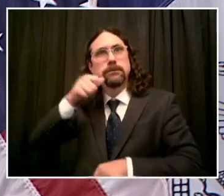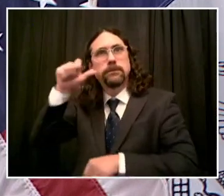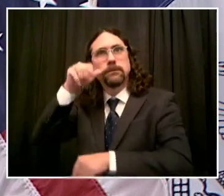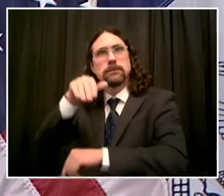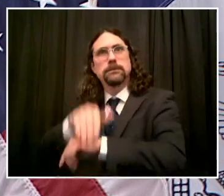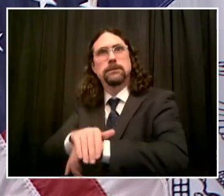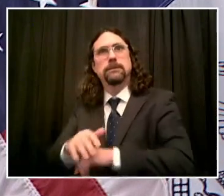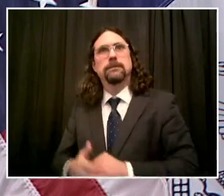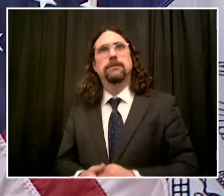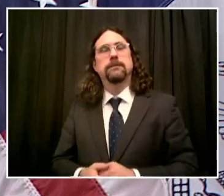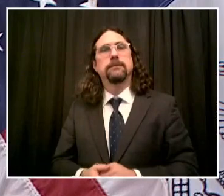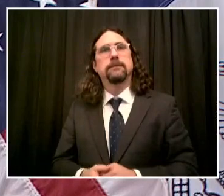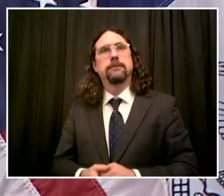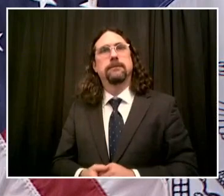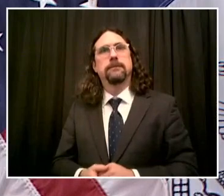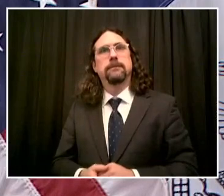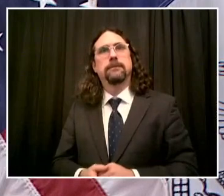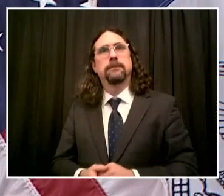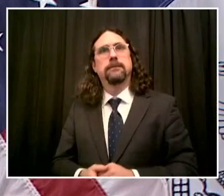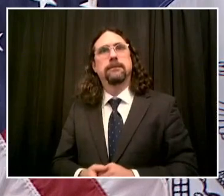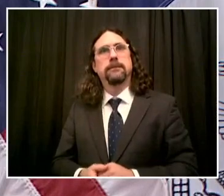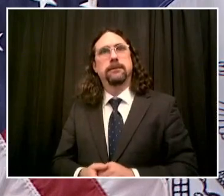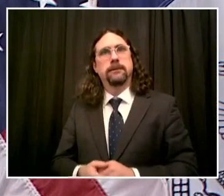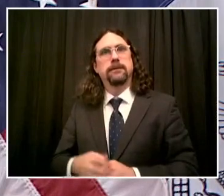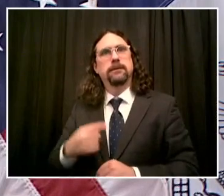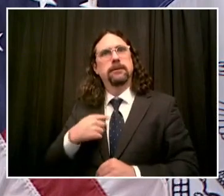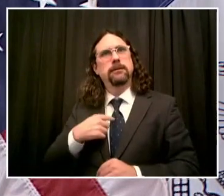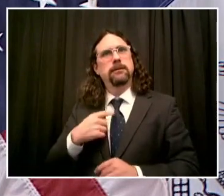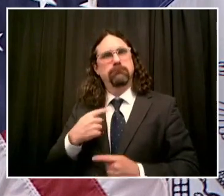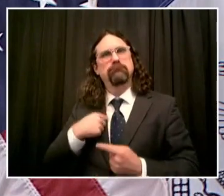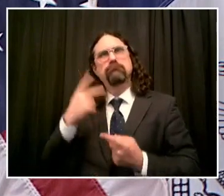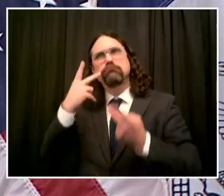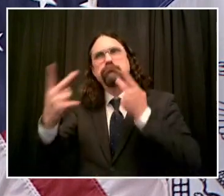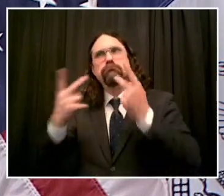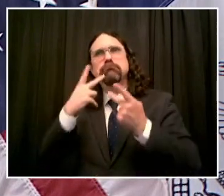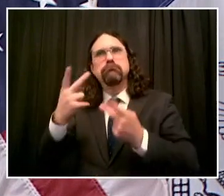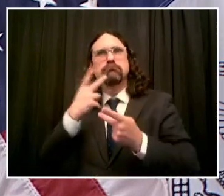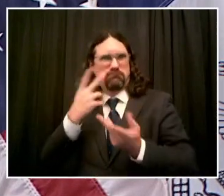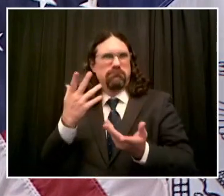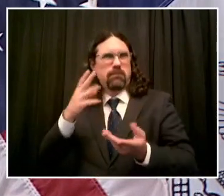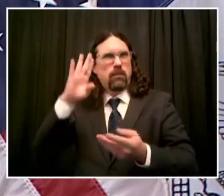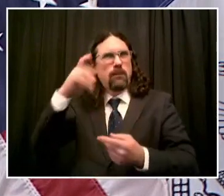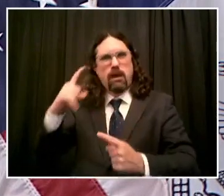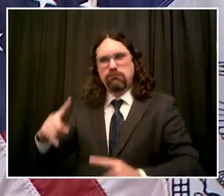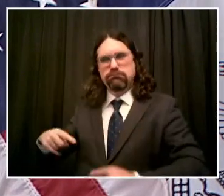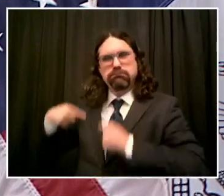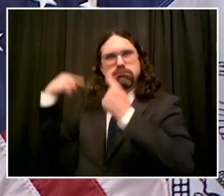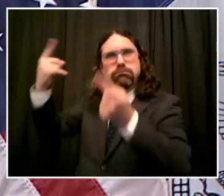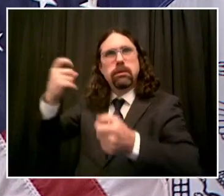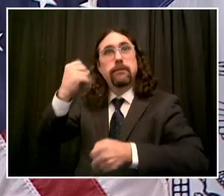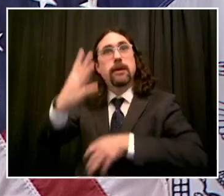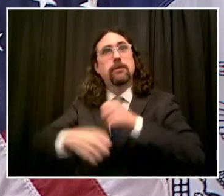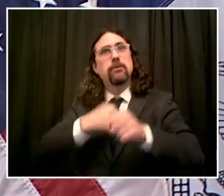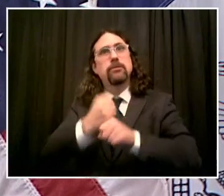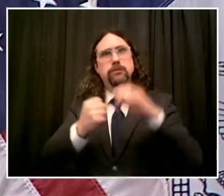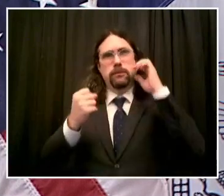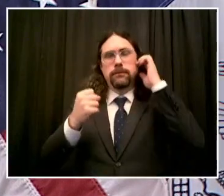I WAS IN THE BRONX LAST NIGHT. I SAID I'VE SEEN THE BRONX IN ITS TOUGHEST MOMENTS, AND I KNOW THE